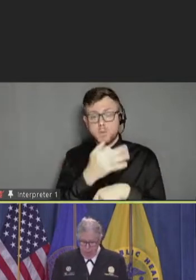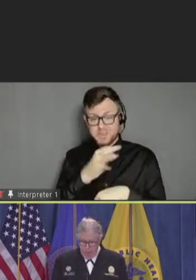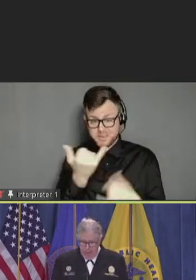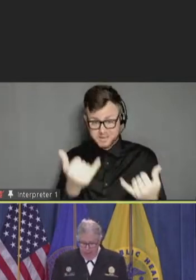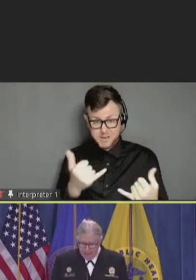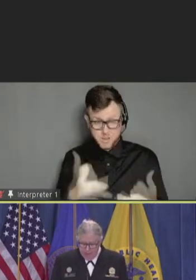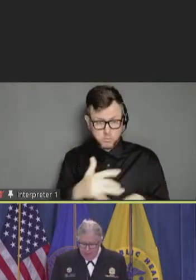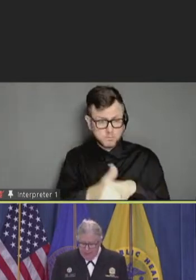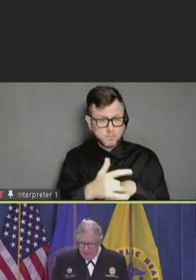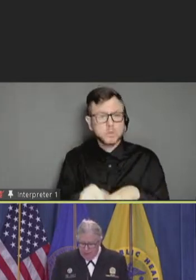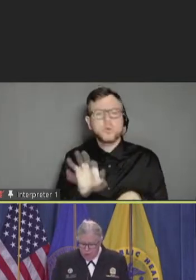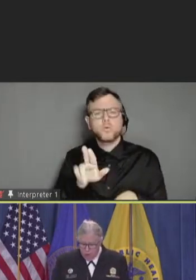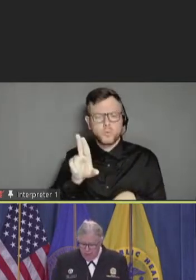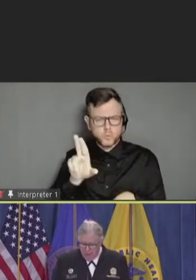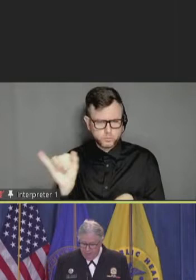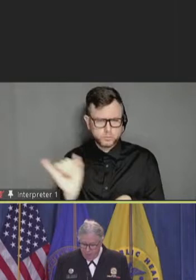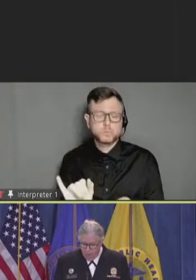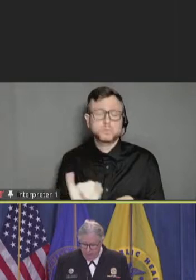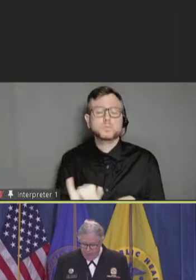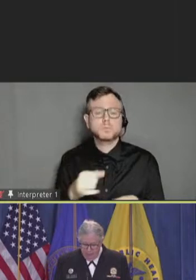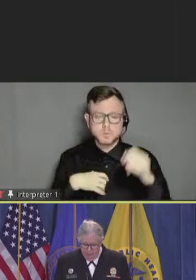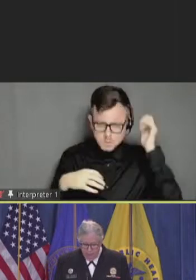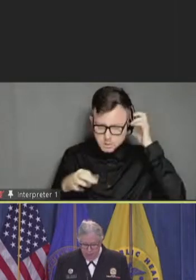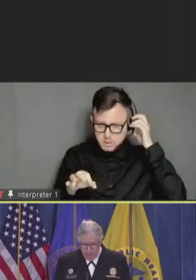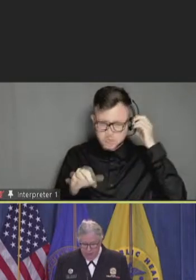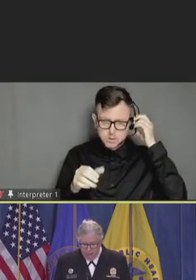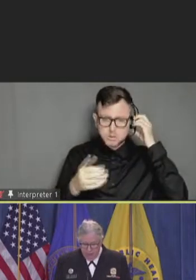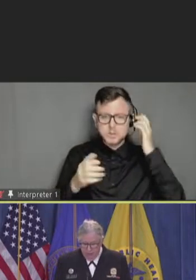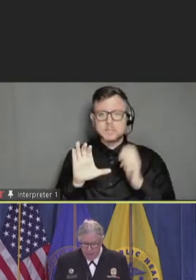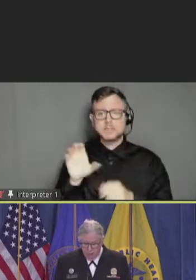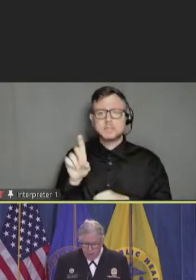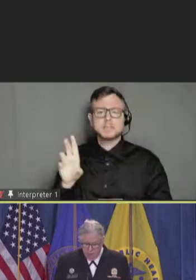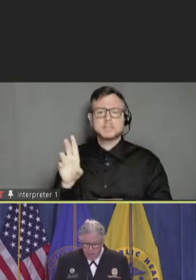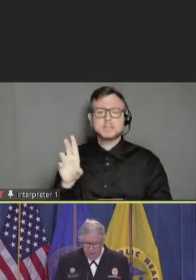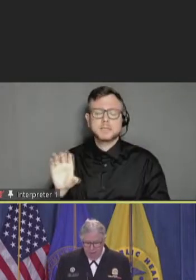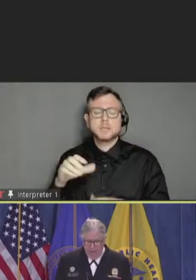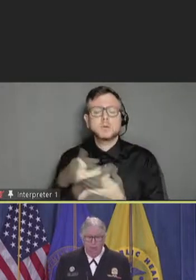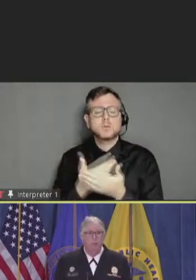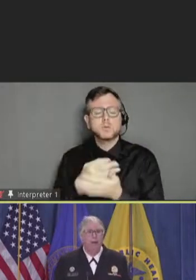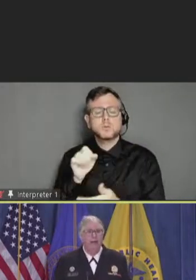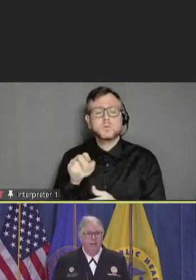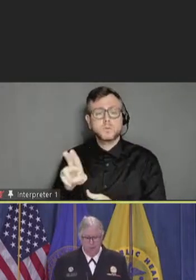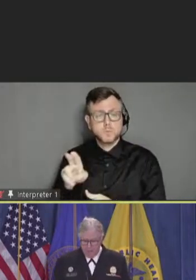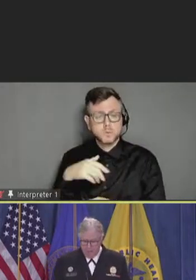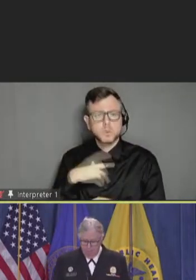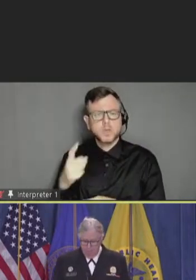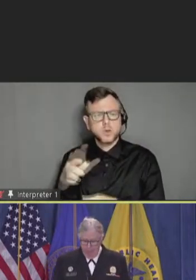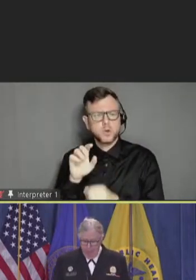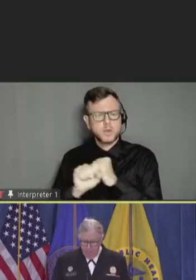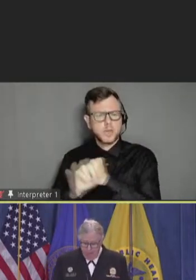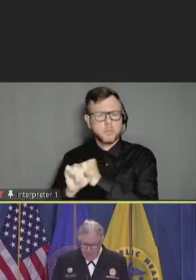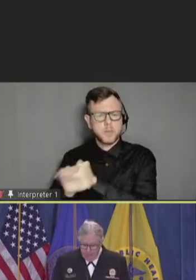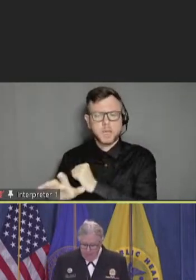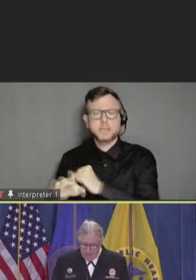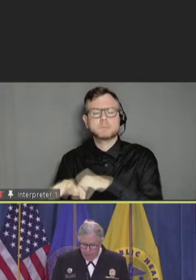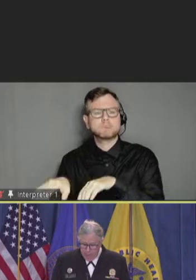As CDC's new flu vaccine information campaigns -- campaign reminds us, vaccines help take